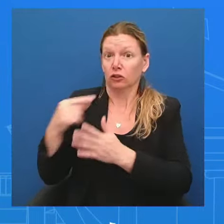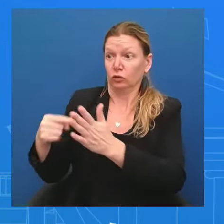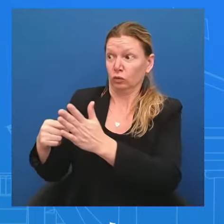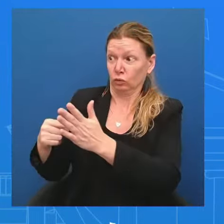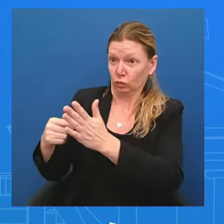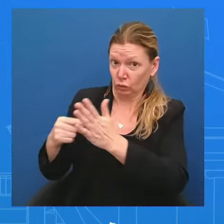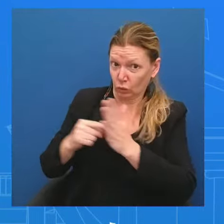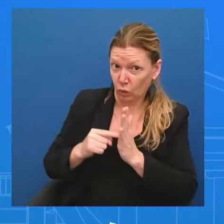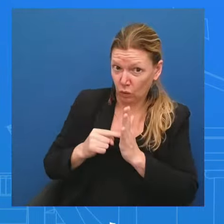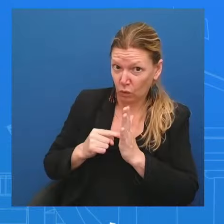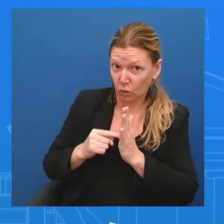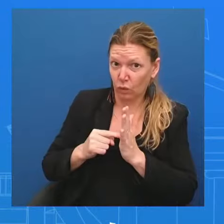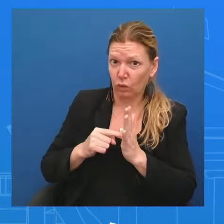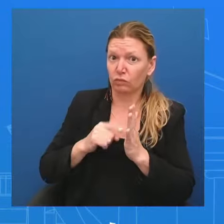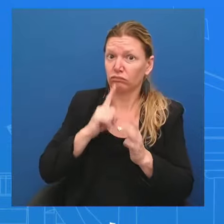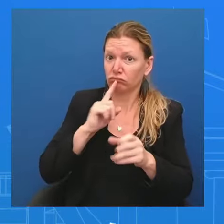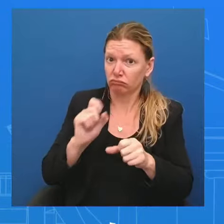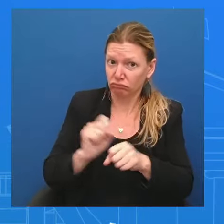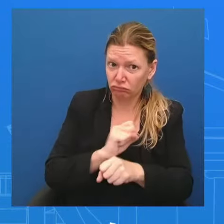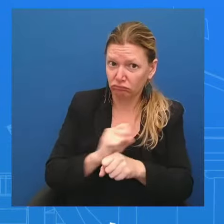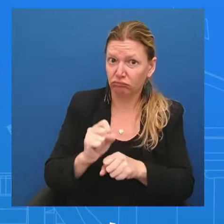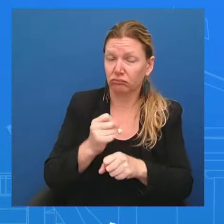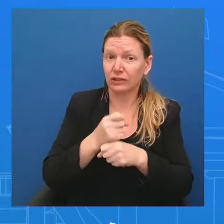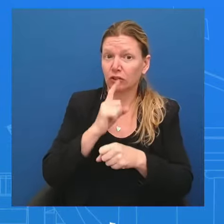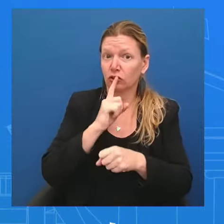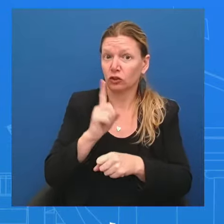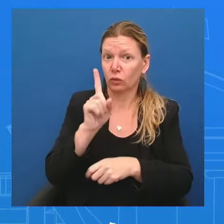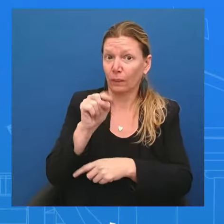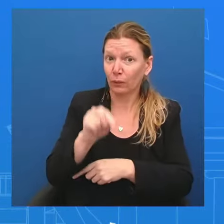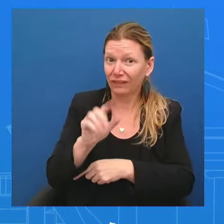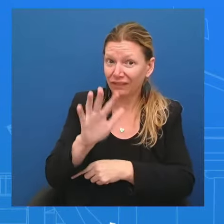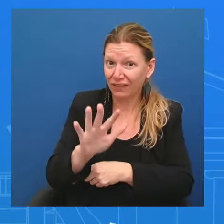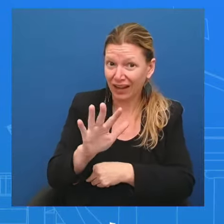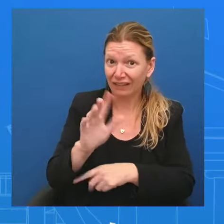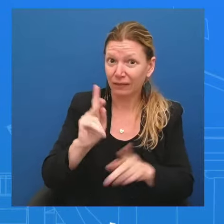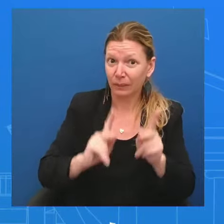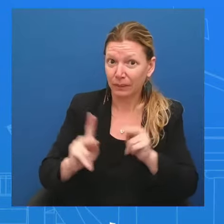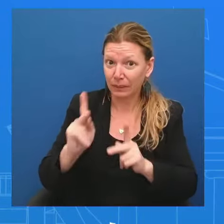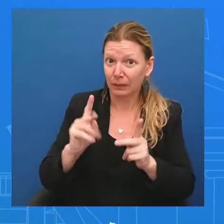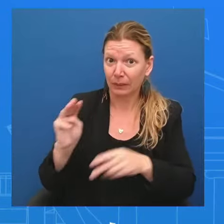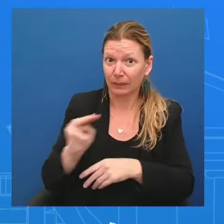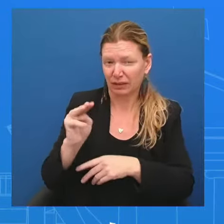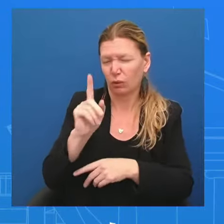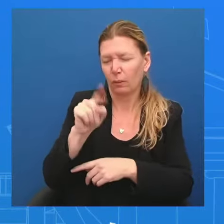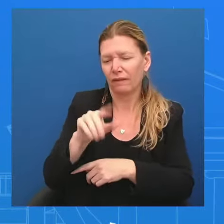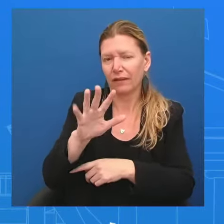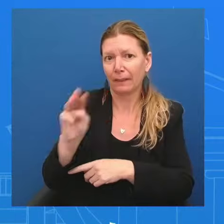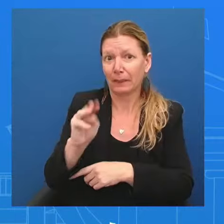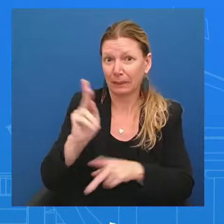So 1 million. They're not really safe because we have seen yesterday they have been attacked. They're burnt to death, with kids, have no heads.